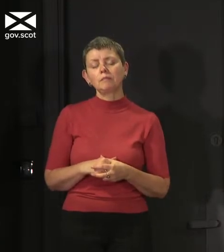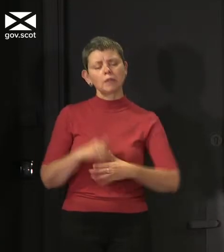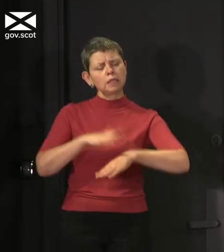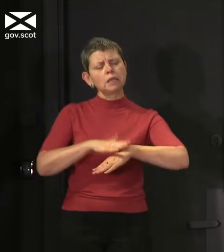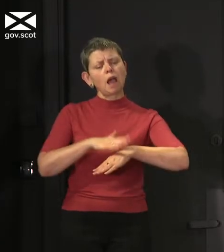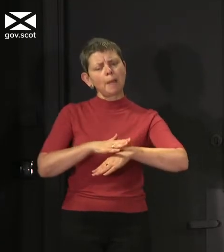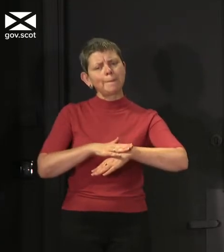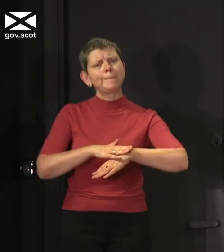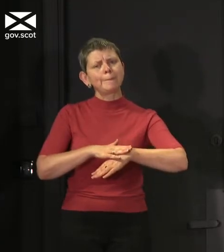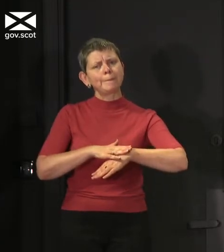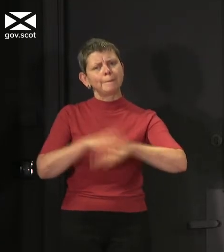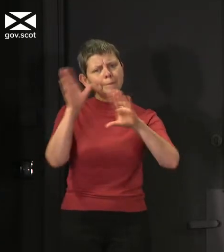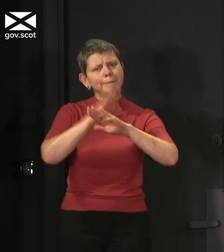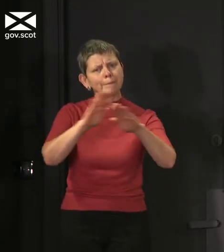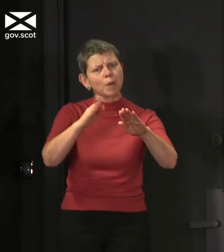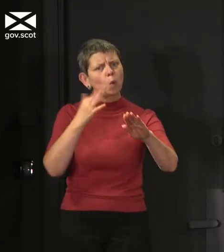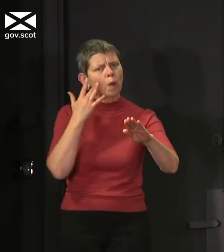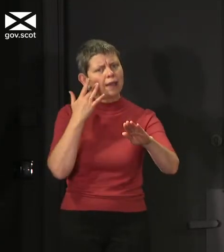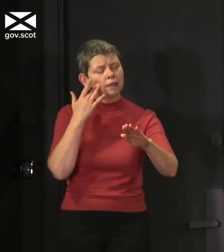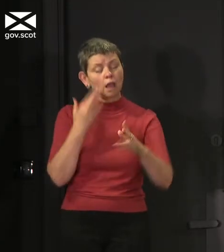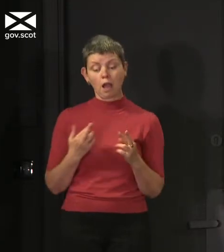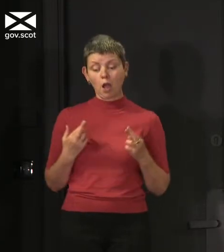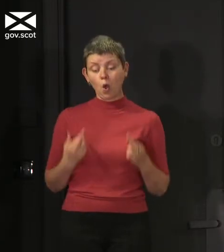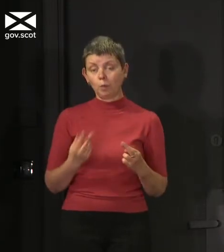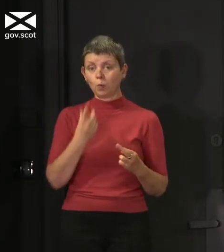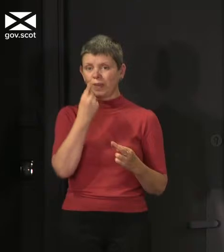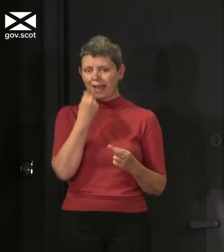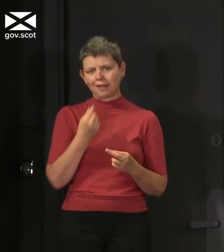in my comments, I would hope we could complete this process over a couple of days. I hope